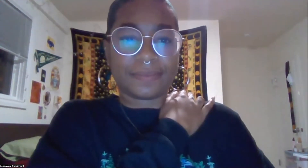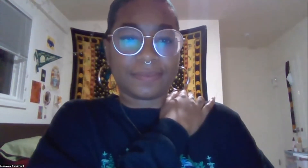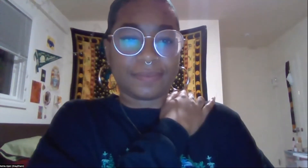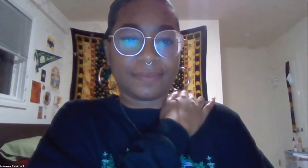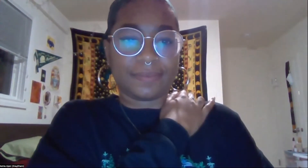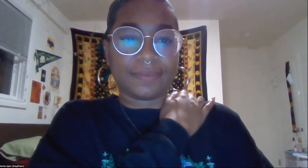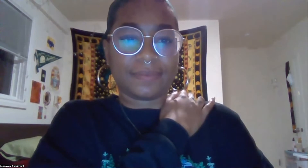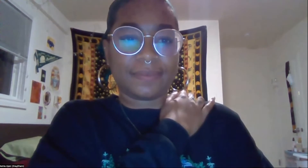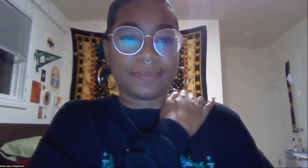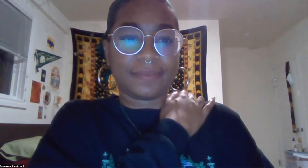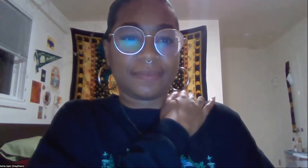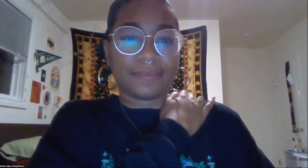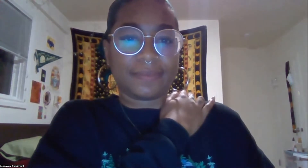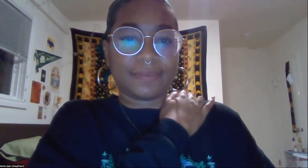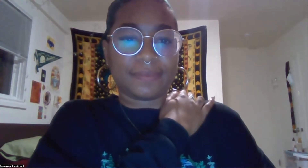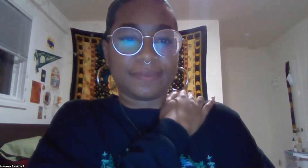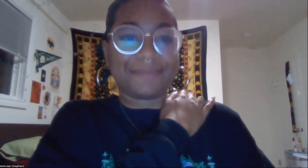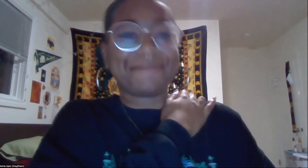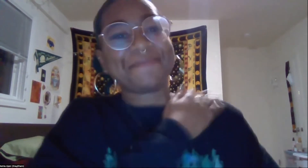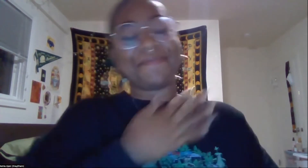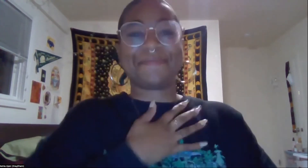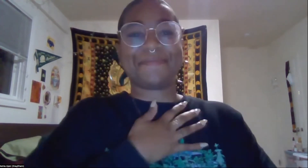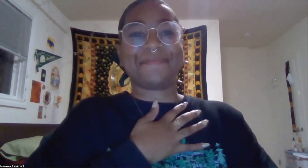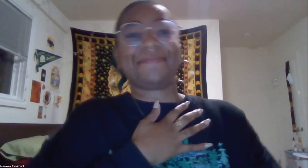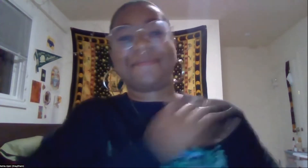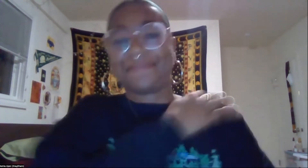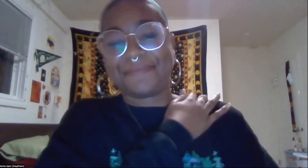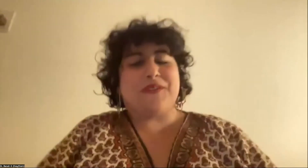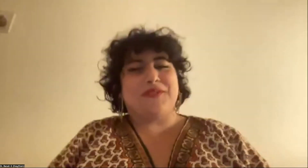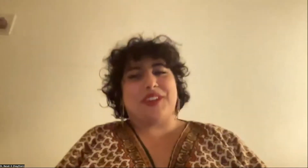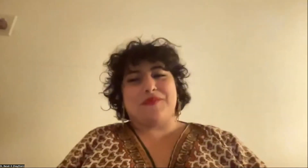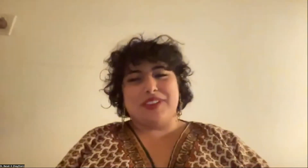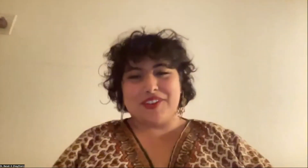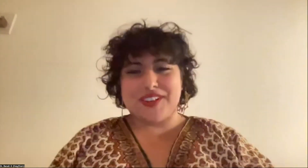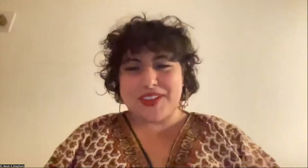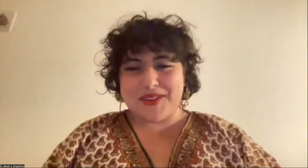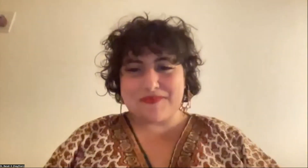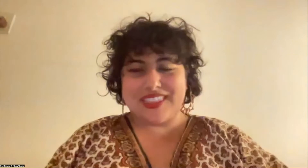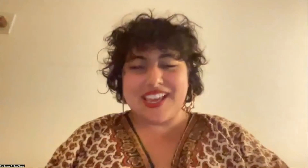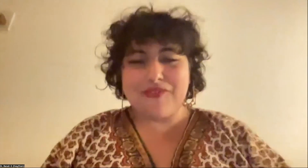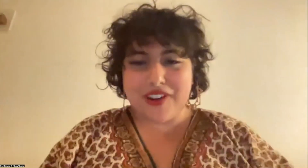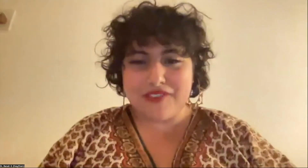my gosh, Ashia those were amazing poems. And I'm so grateful that we heard them, and thank you for